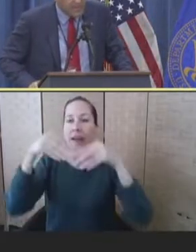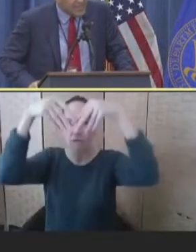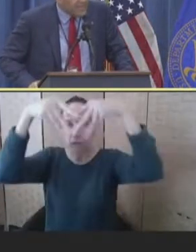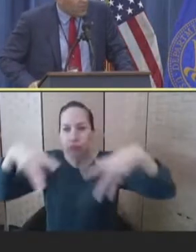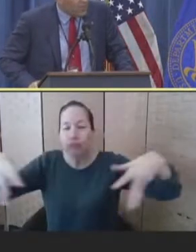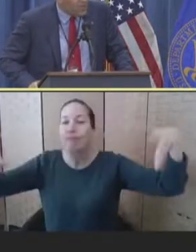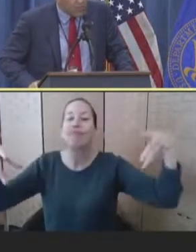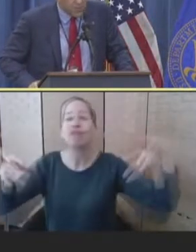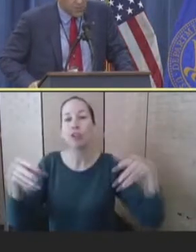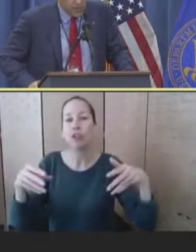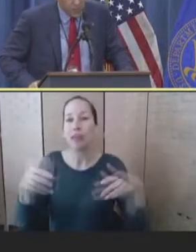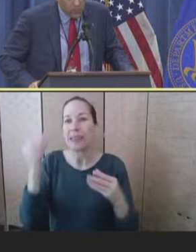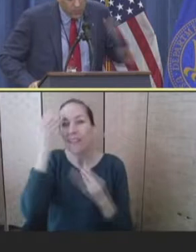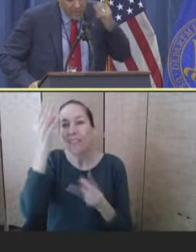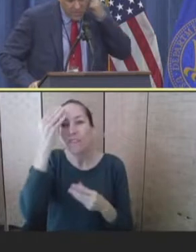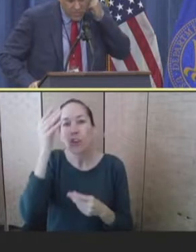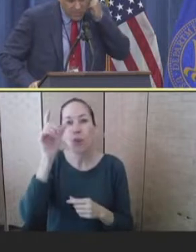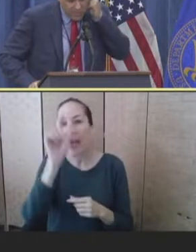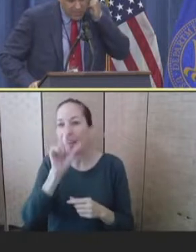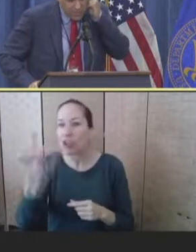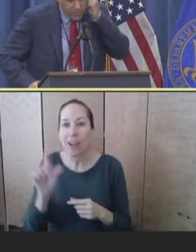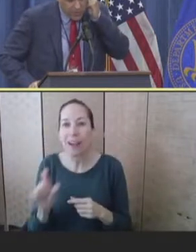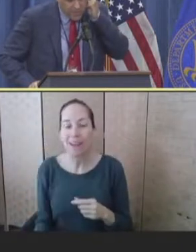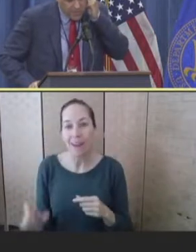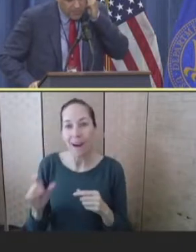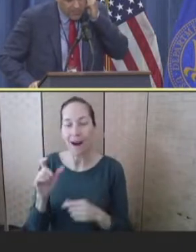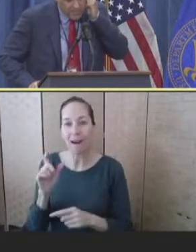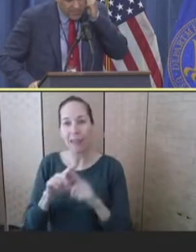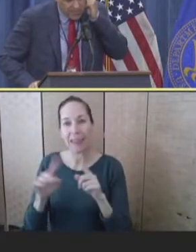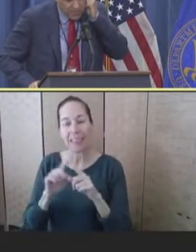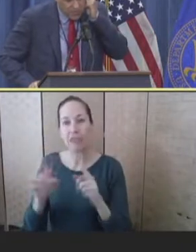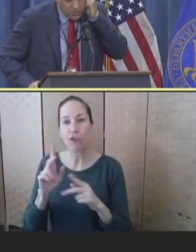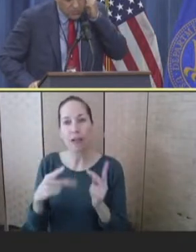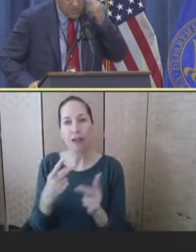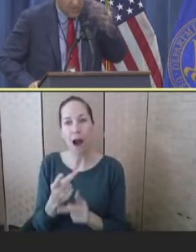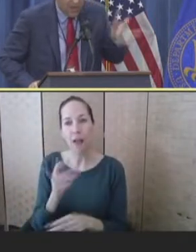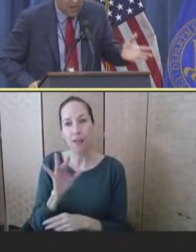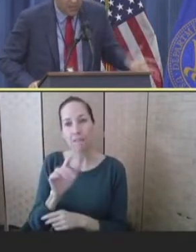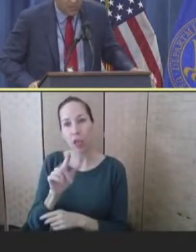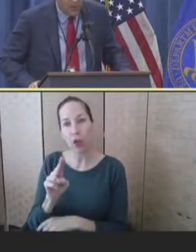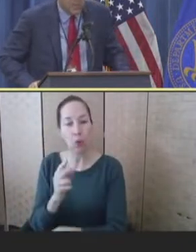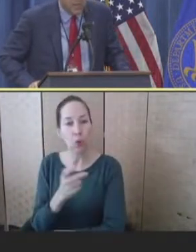And what we do is we made two family trees based on the two most variable parts of the